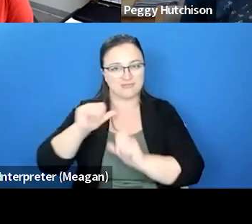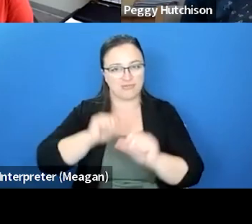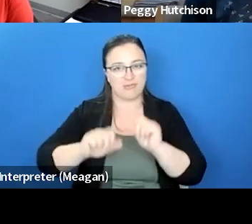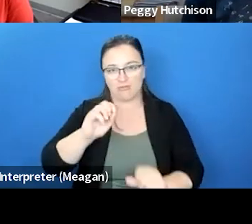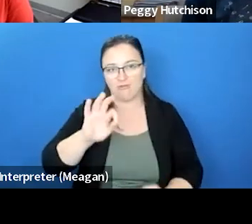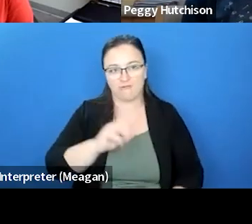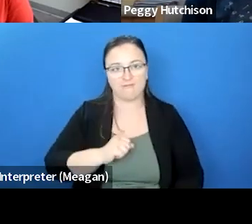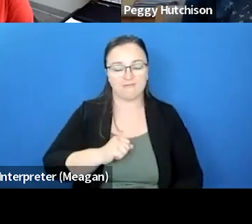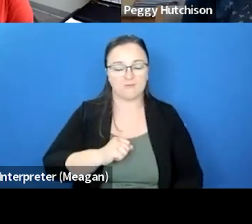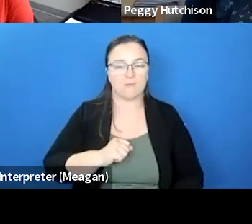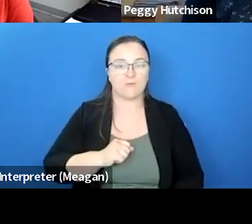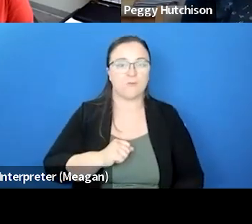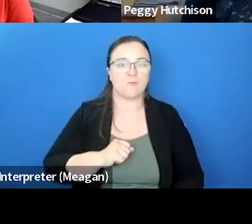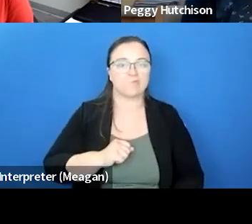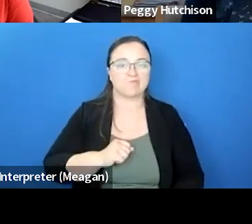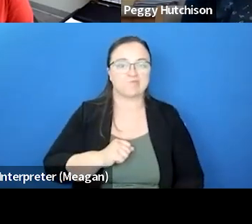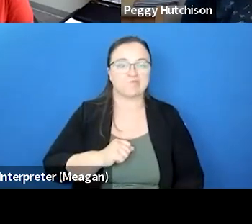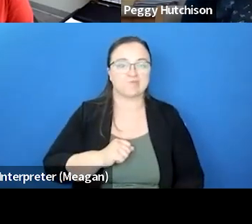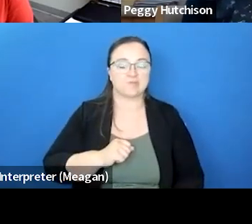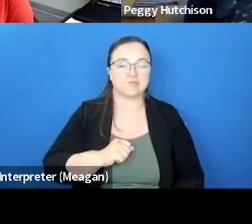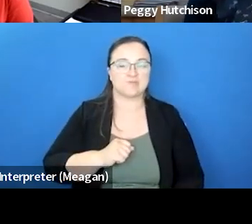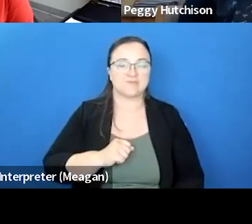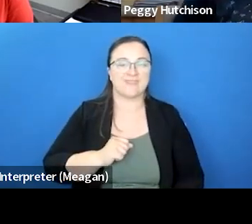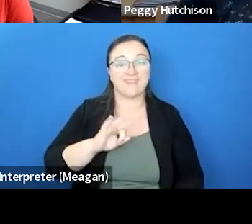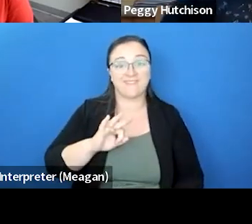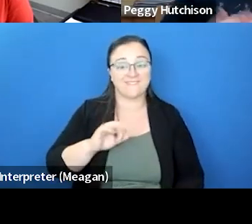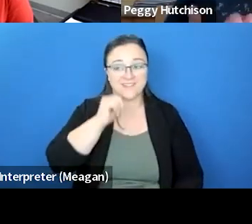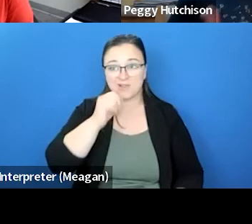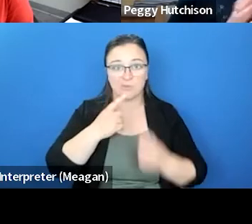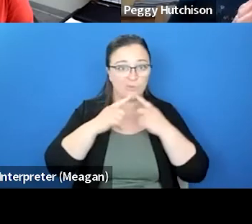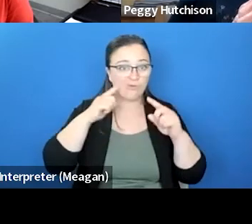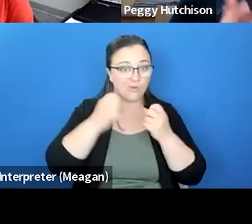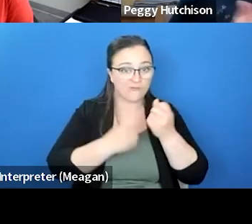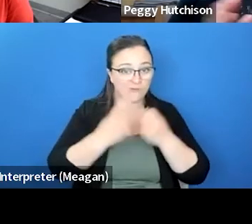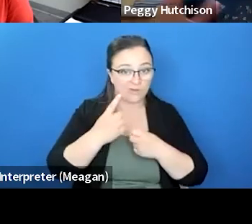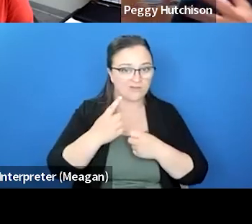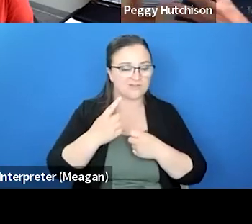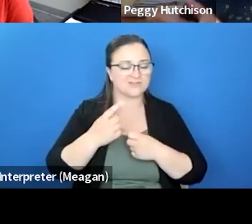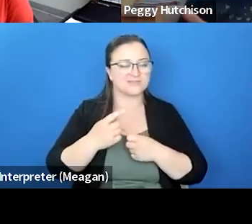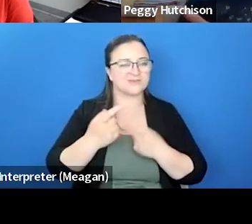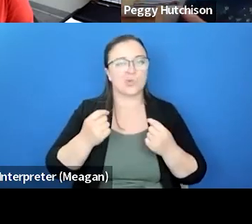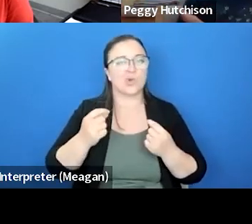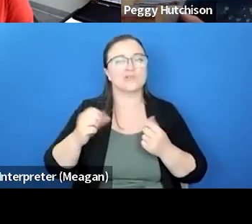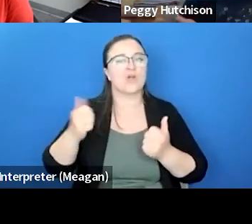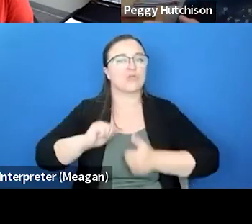and then if it doesn't work for everyone, is there another way to get to the end goal, right?